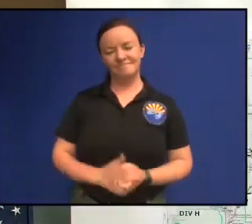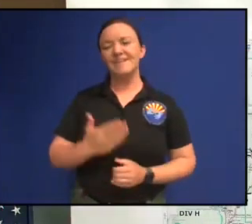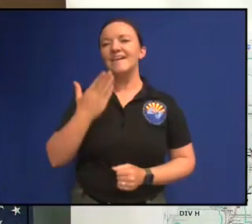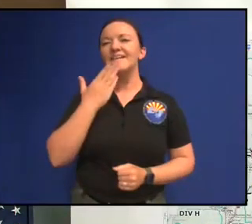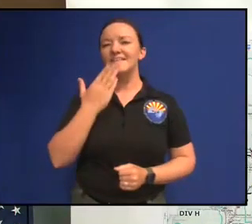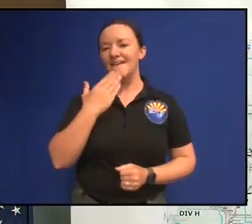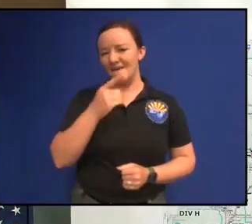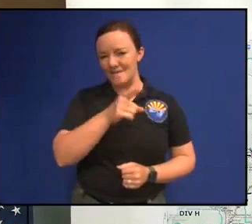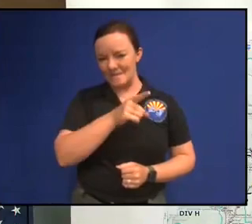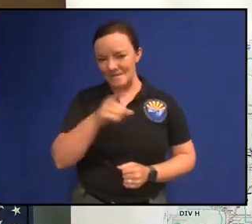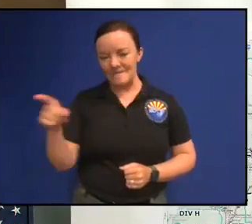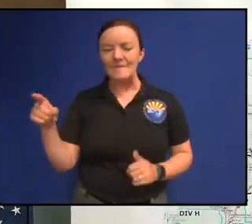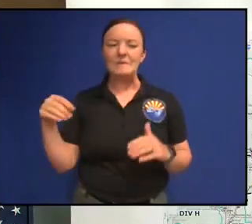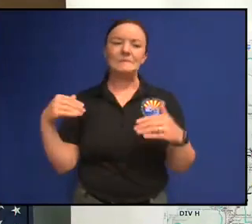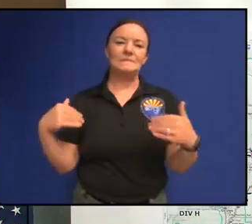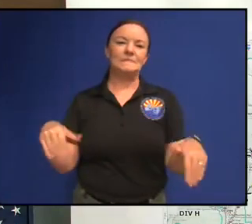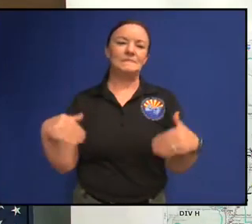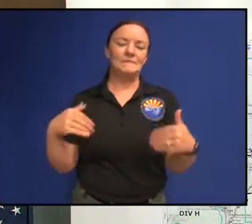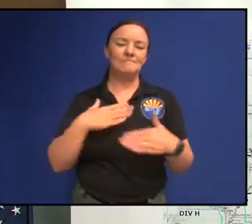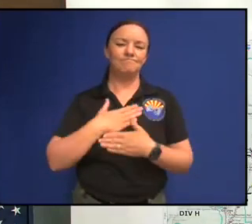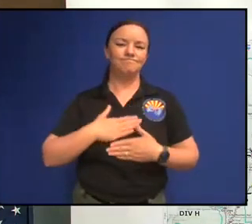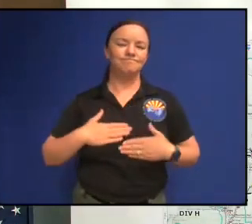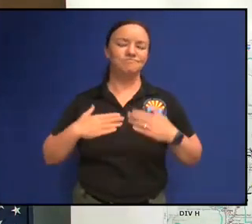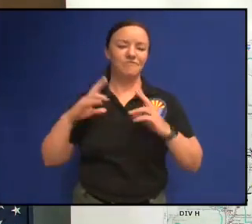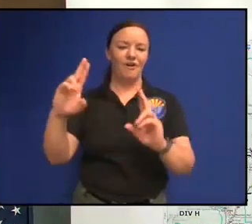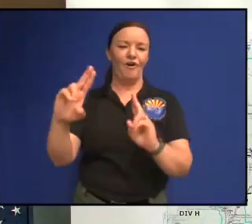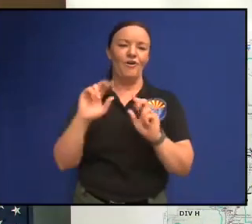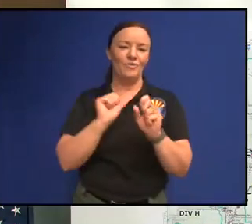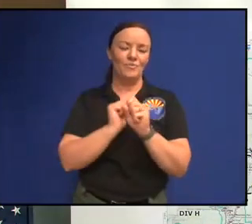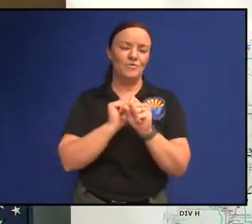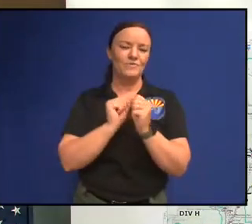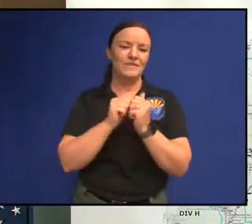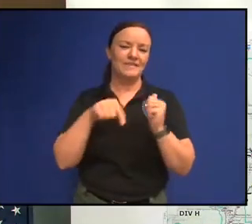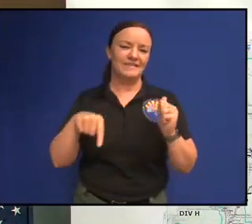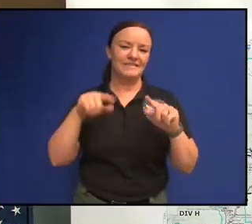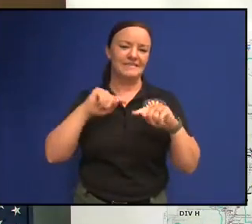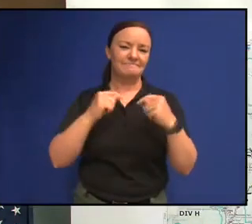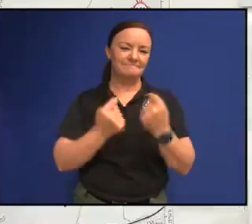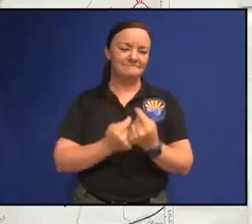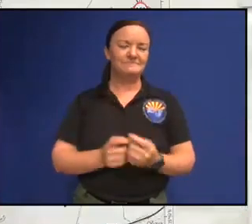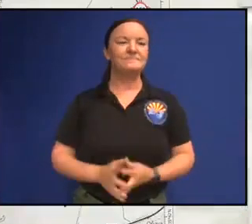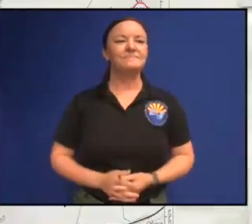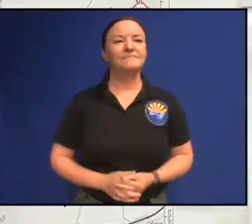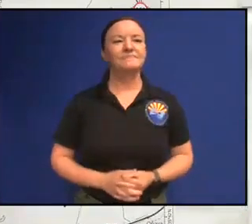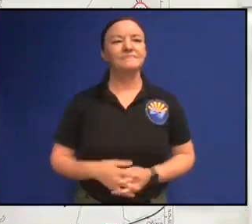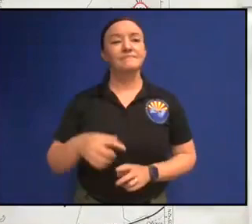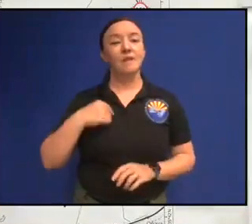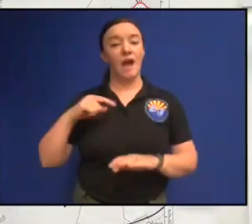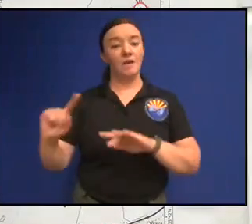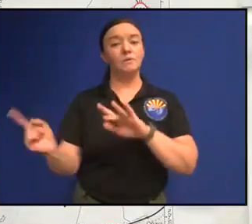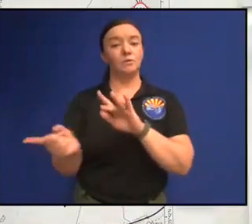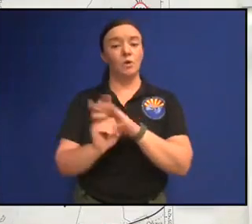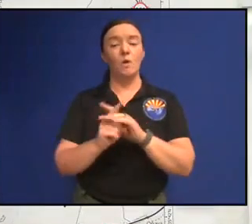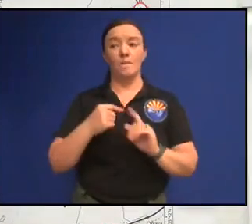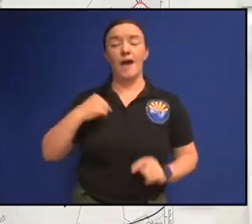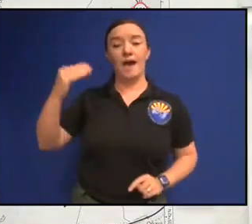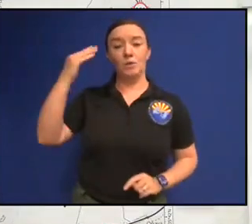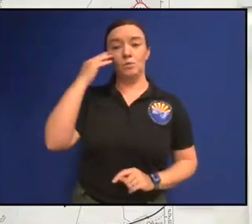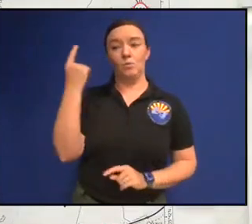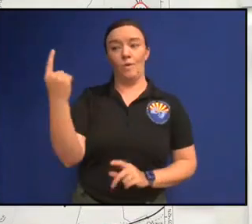I APPRECIATE IT. IT'S BEEN A REAL PLEASURE AND HONOR WORKING WITH THIS TEAM. I THINK WHEN I SHOWED UP I KNEW ONE INDIVIDUAL WHEN I